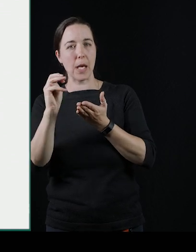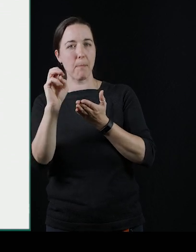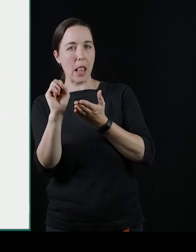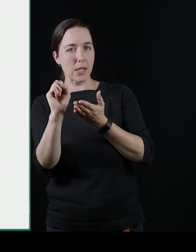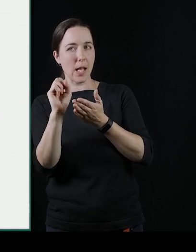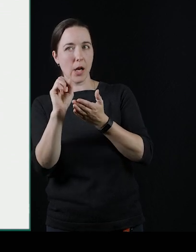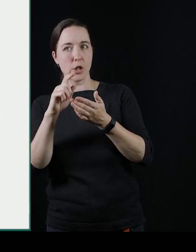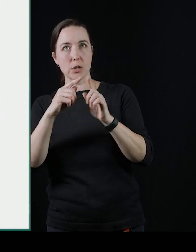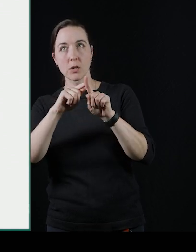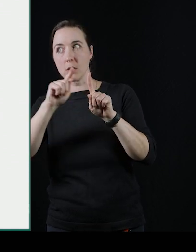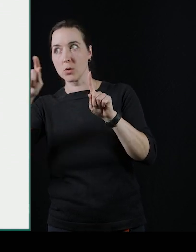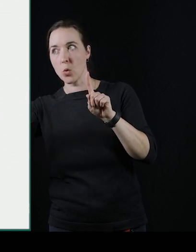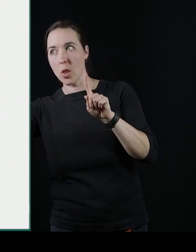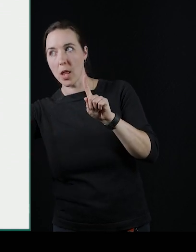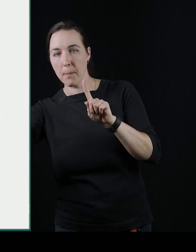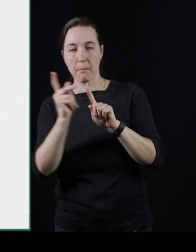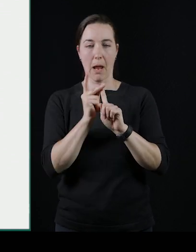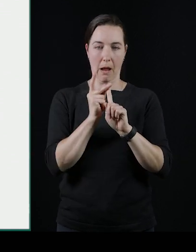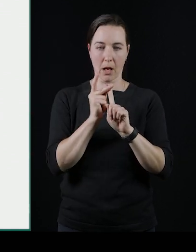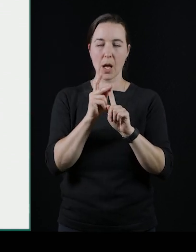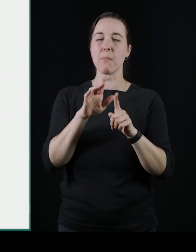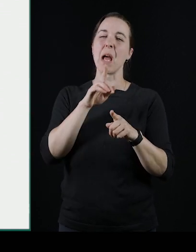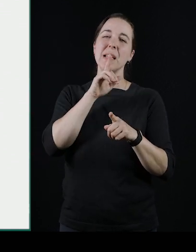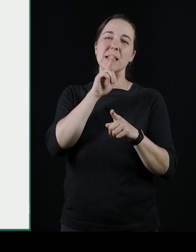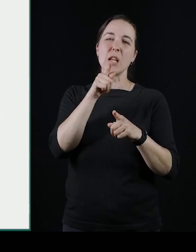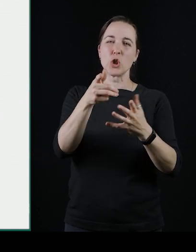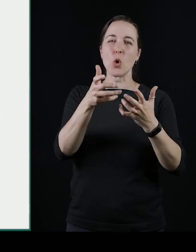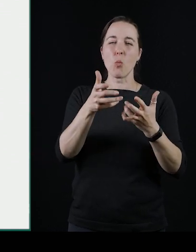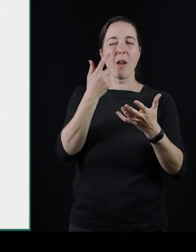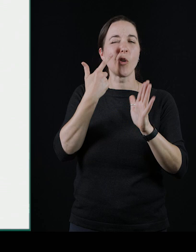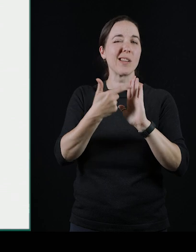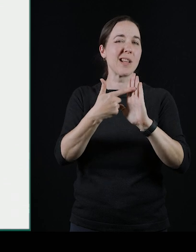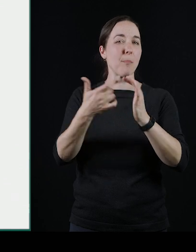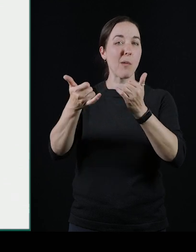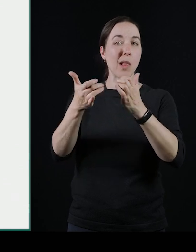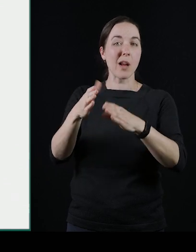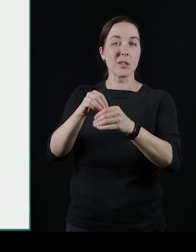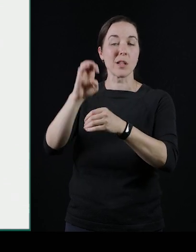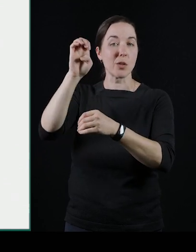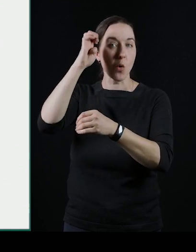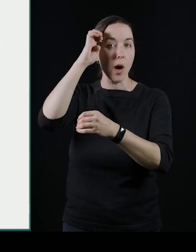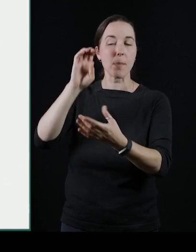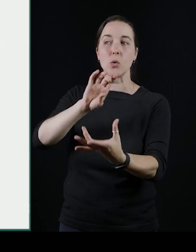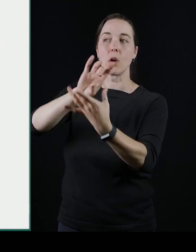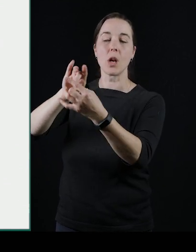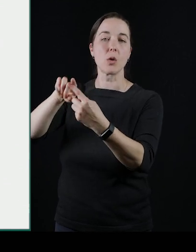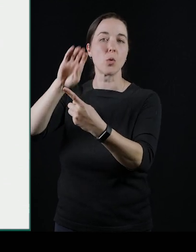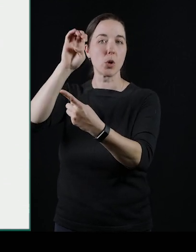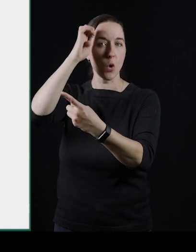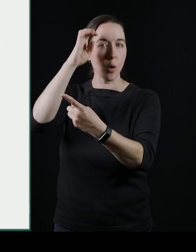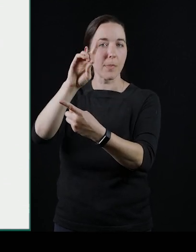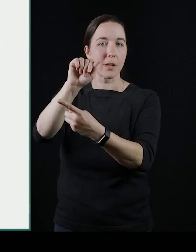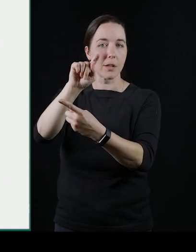the response will be back, right? So essentially you want, for example, players in Europe to connect to European data centers